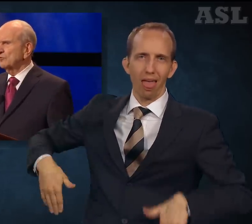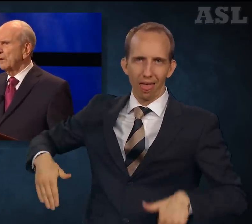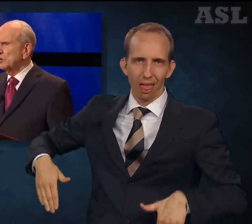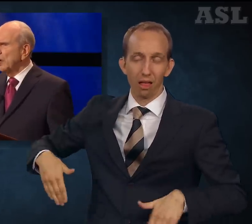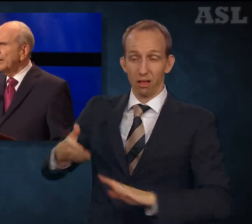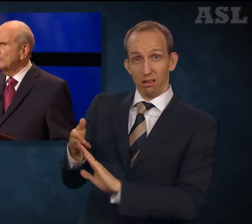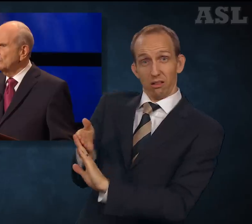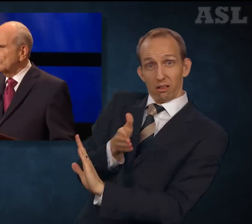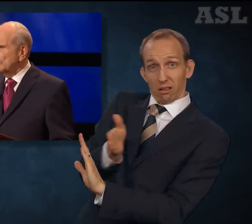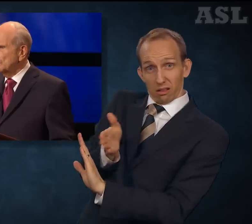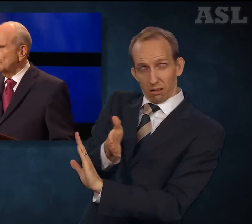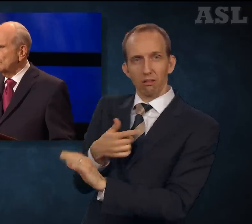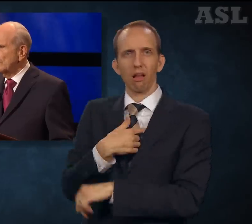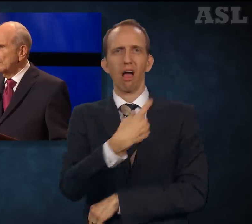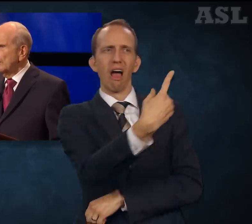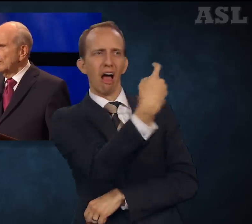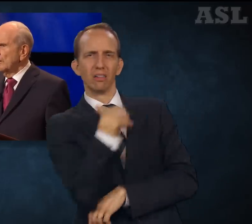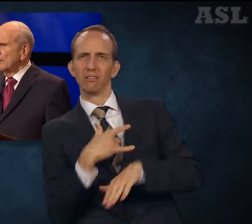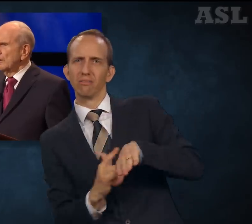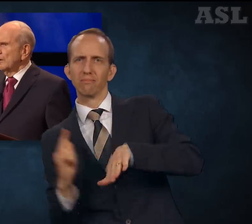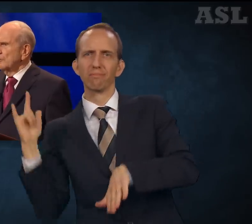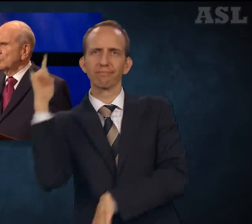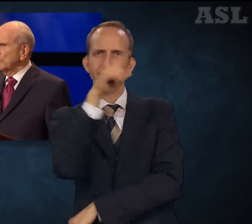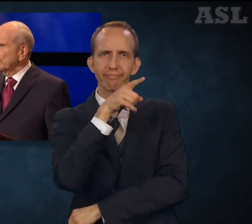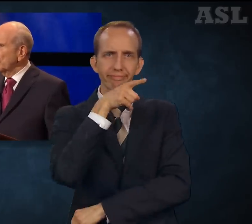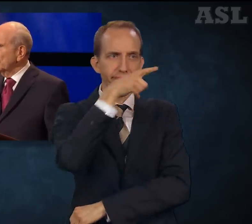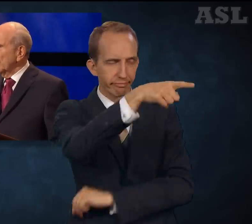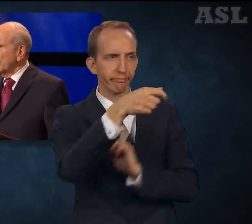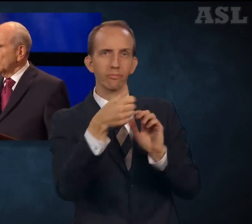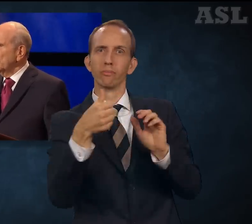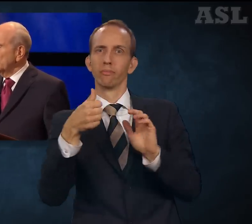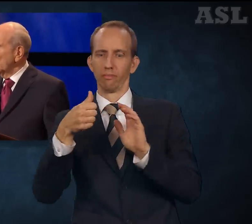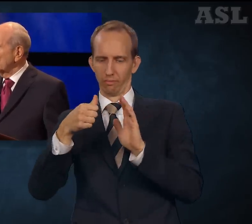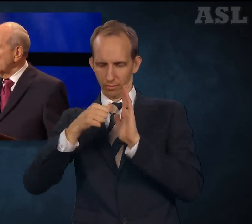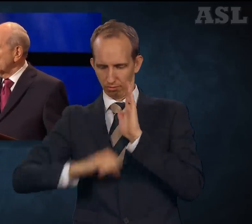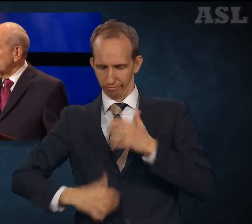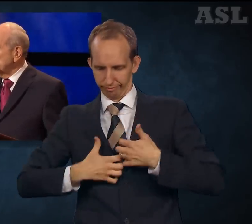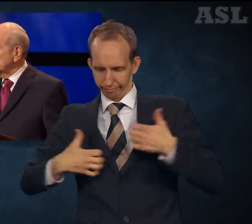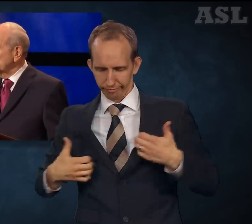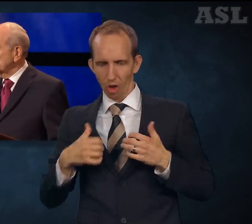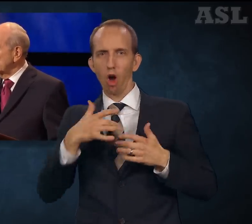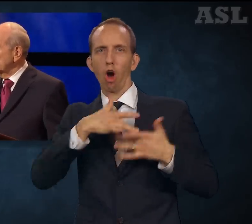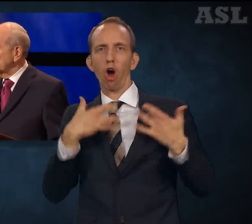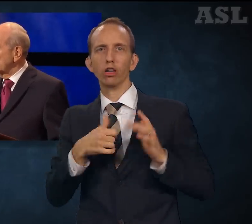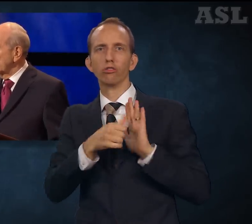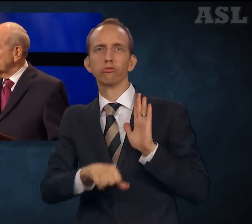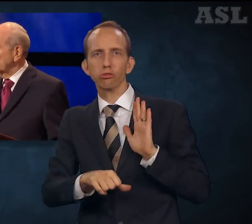TO THE TWELVE--CLIMAXED WHEN